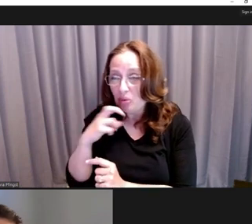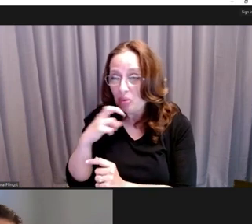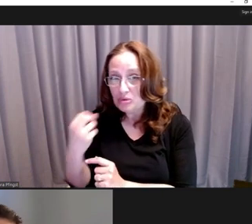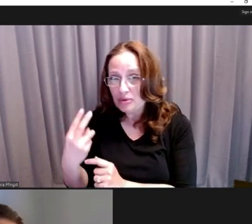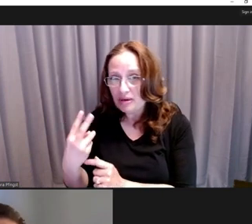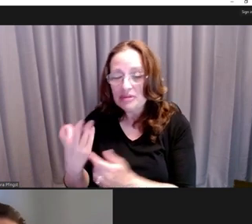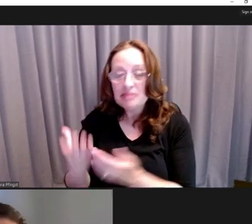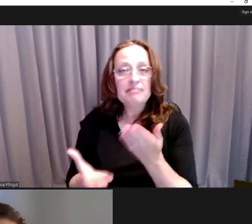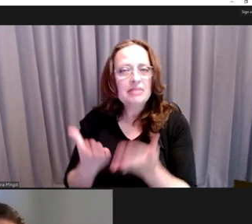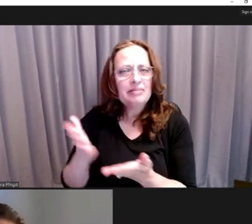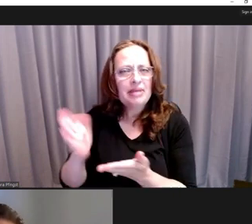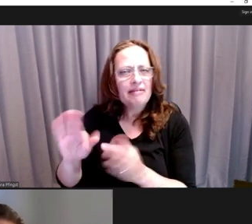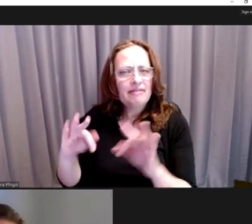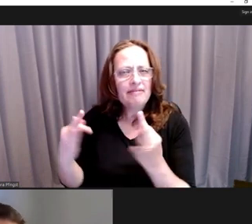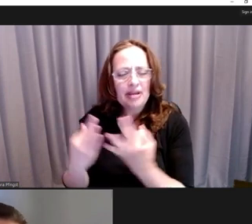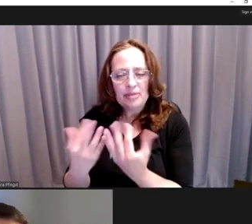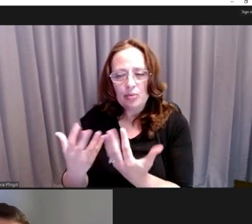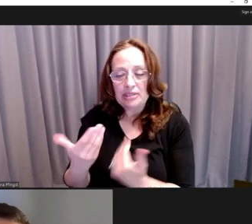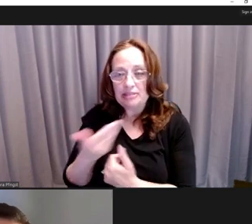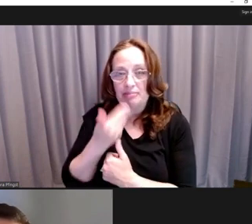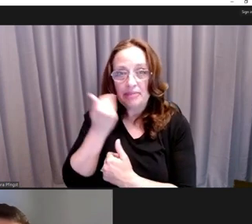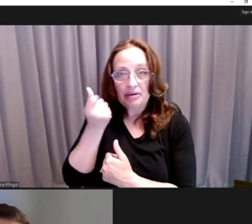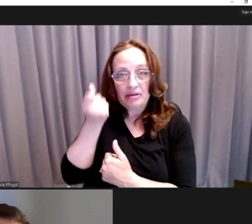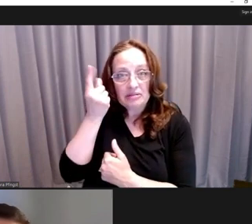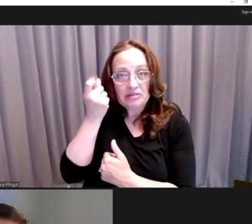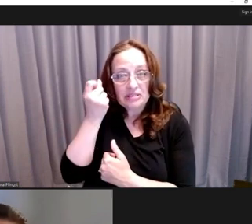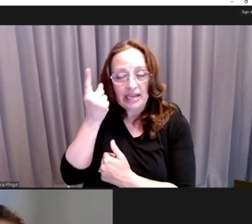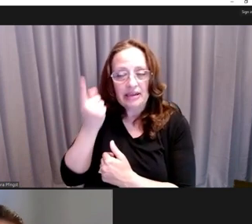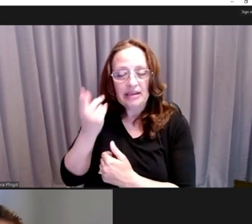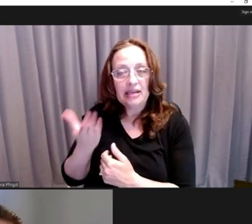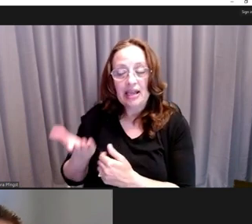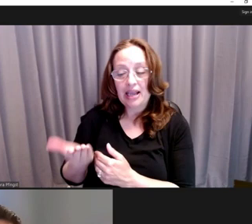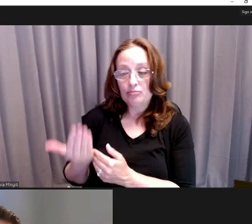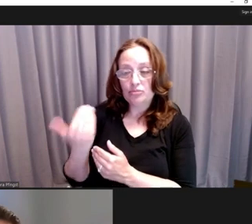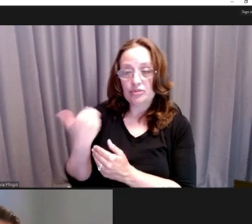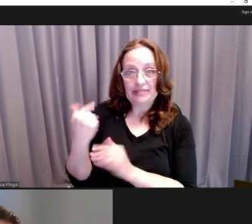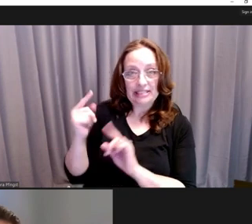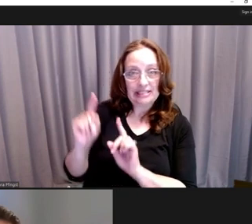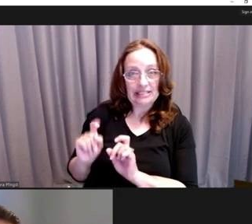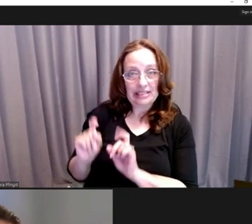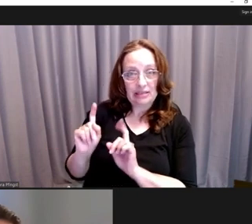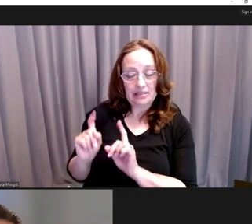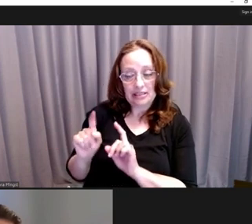of what may have caused it and previously the testing came up without a result...